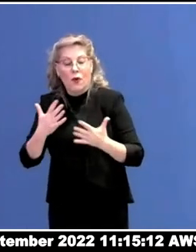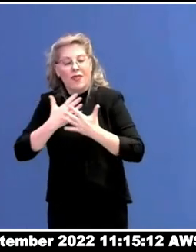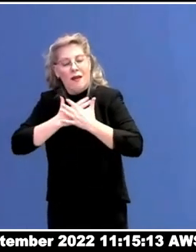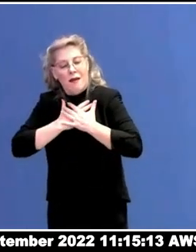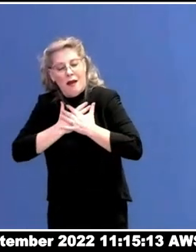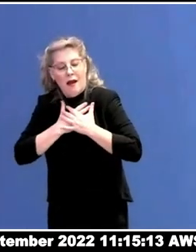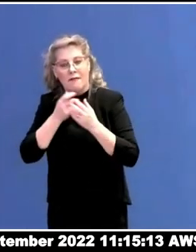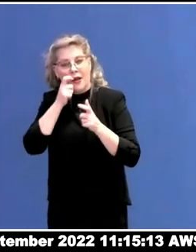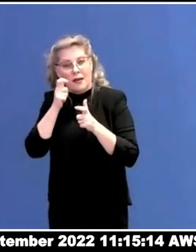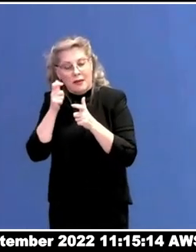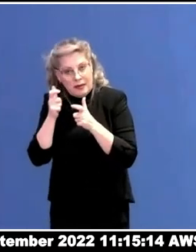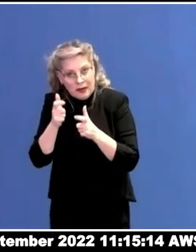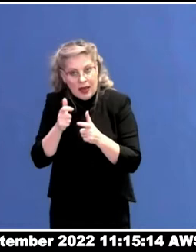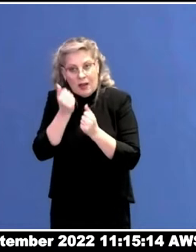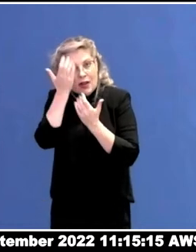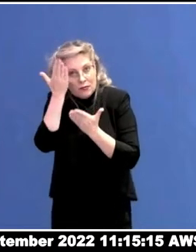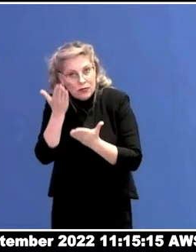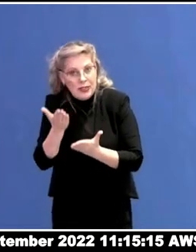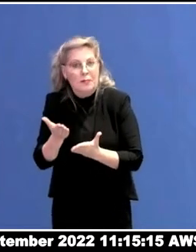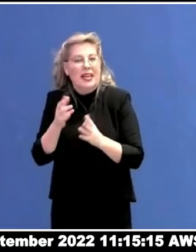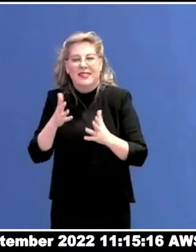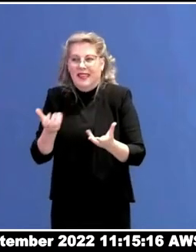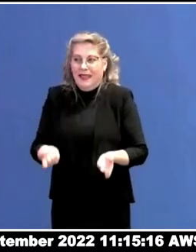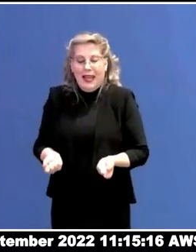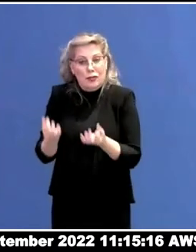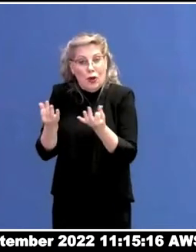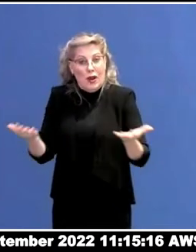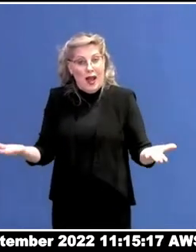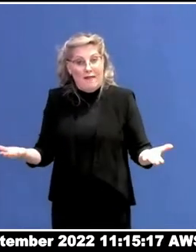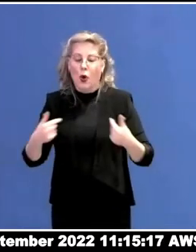downtrodden and that don't have voices of their own to speak in ways they should.